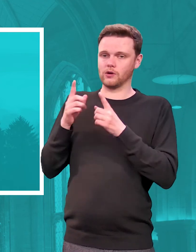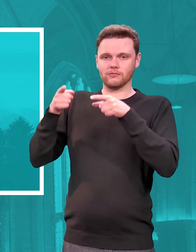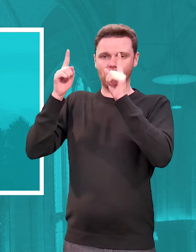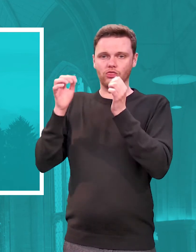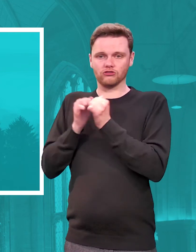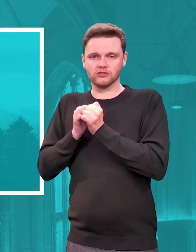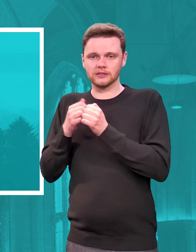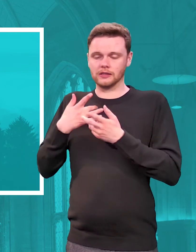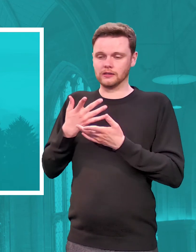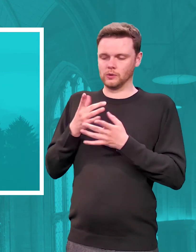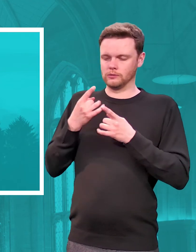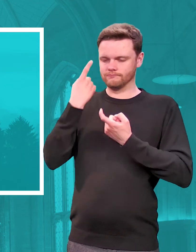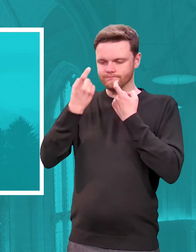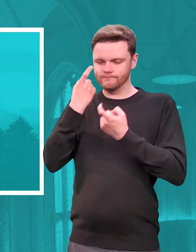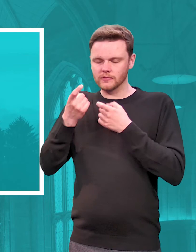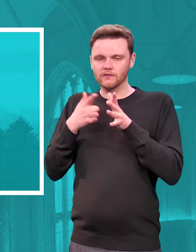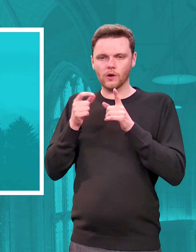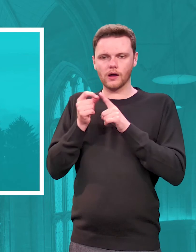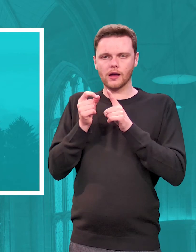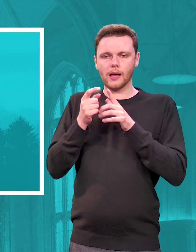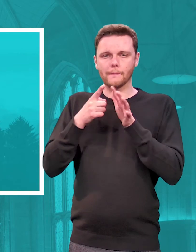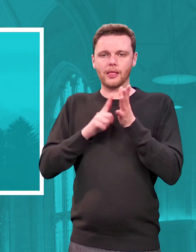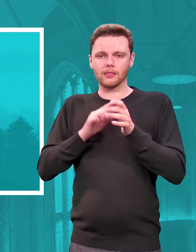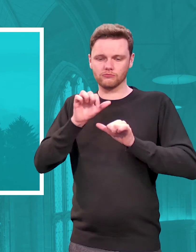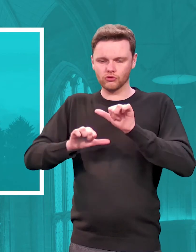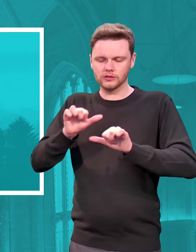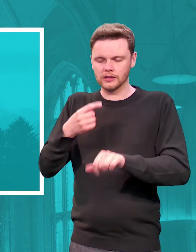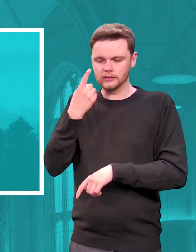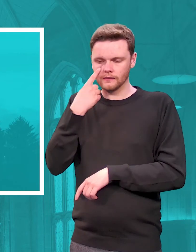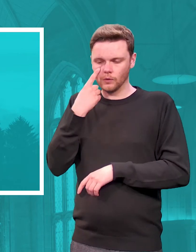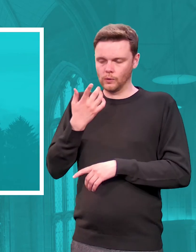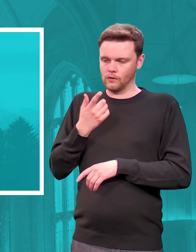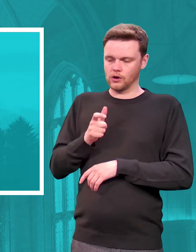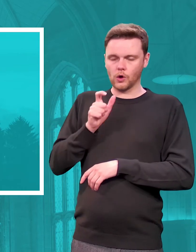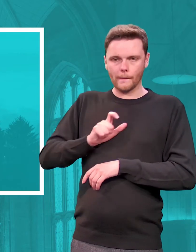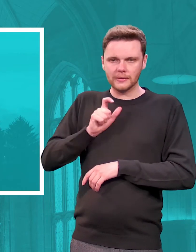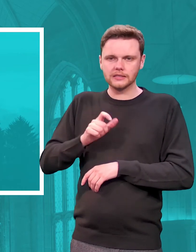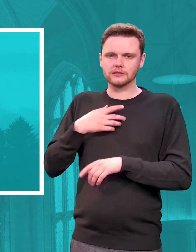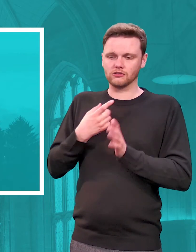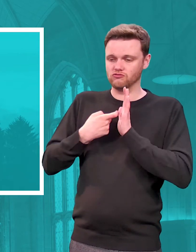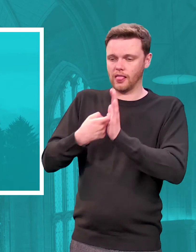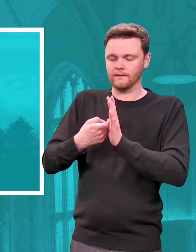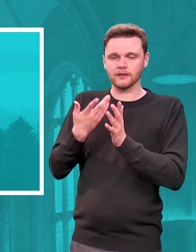to consider strengthening the review of issues of competence and relevance at appeal management hearings.